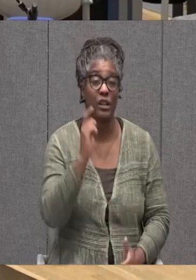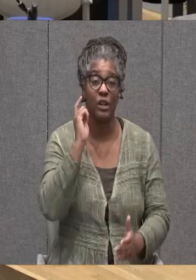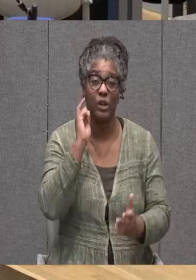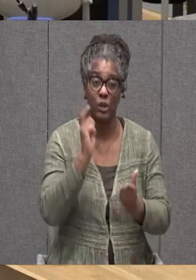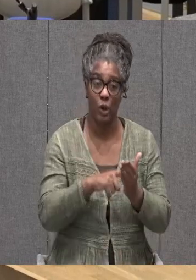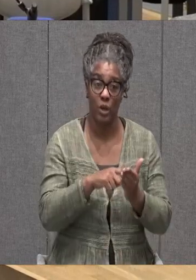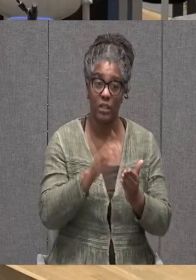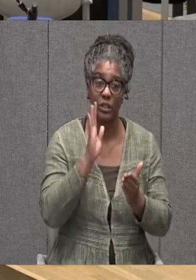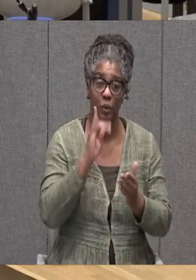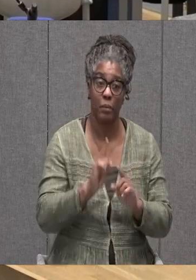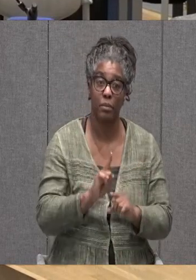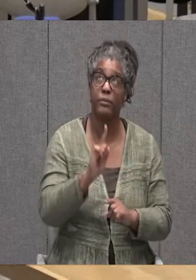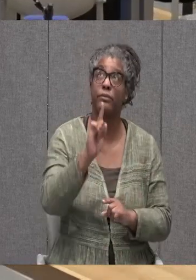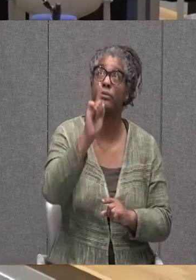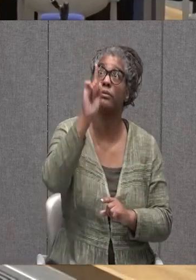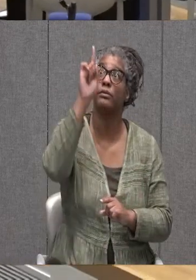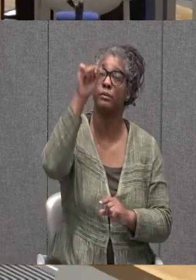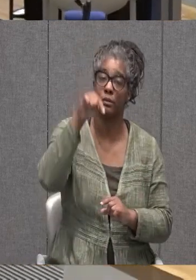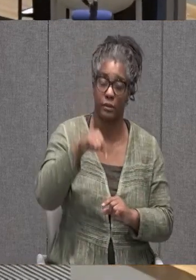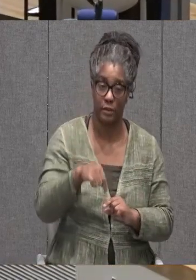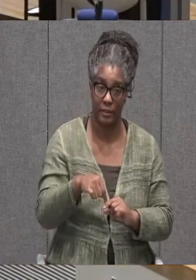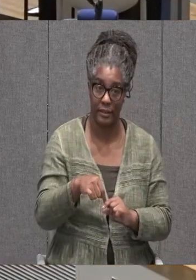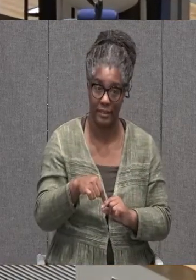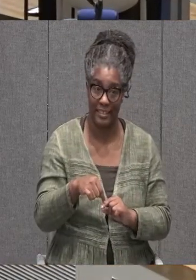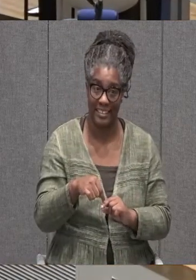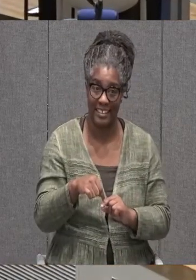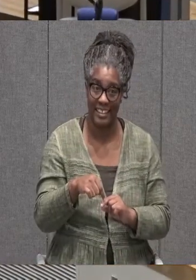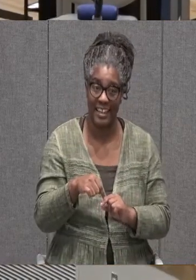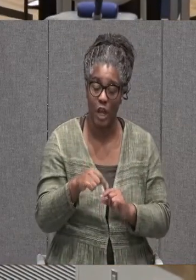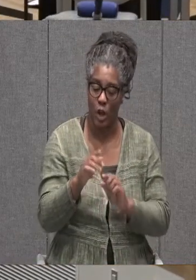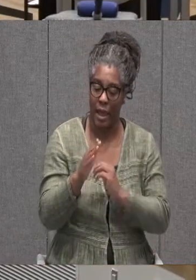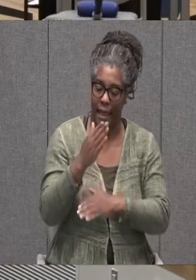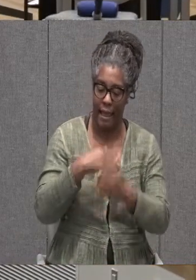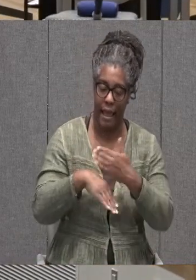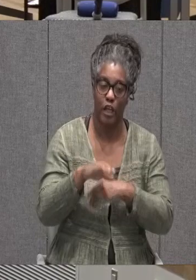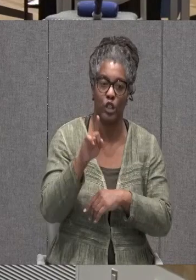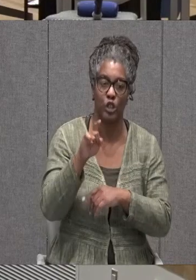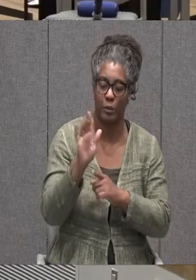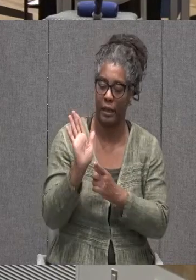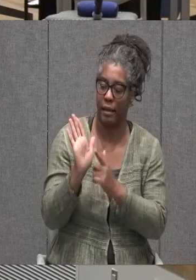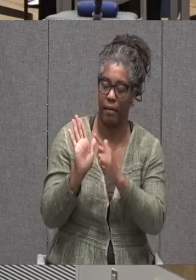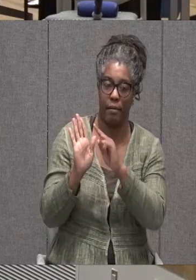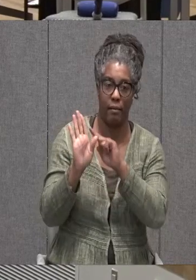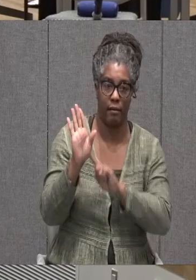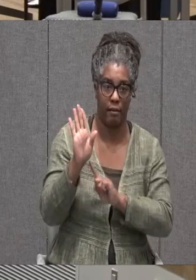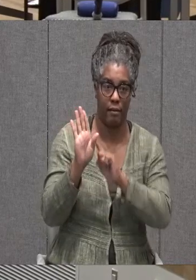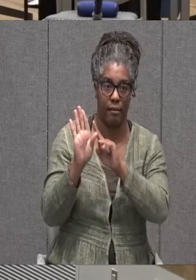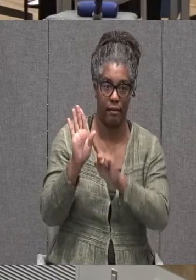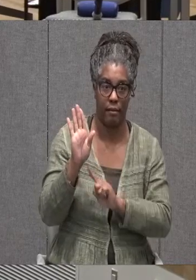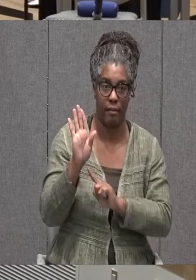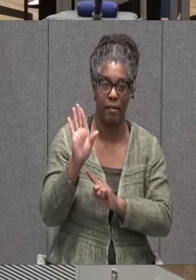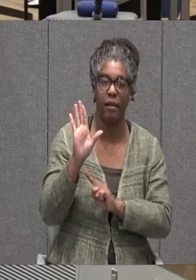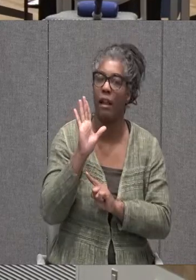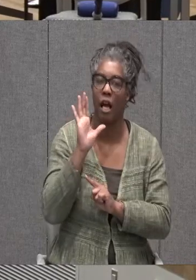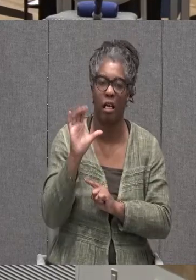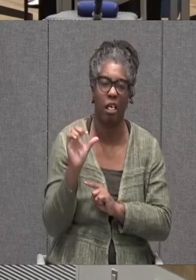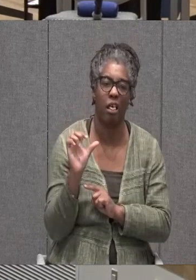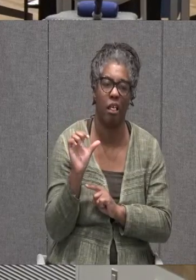it helps if your hand is flat, so one of the things to help, is make sure your hand is flat,